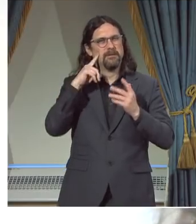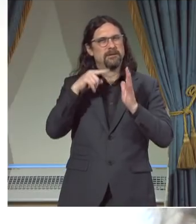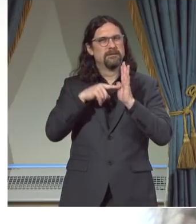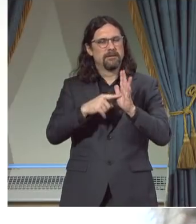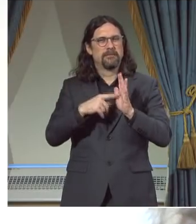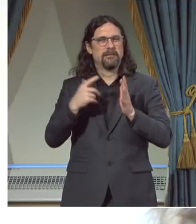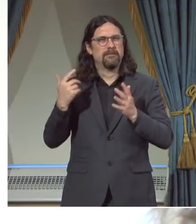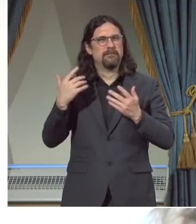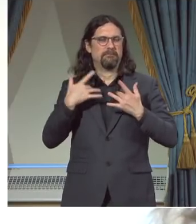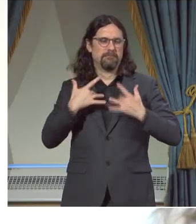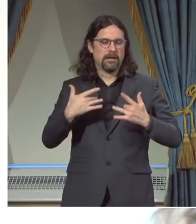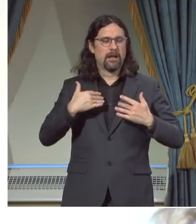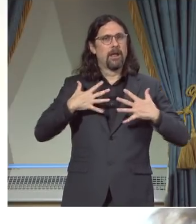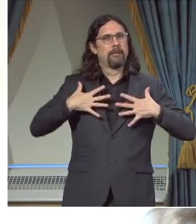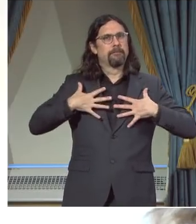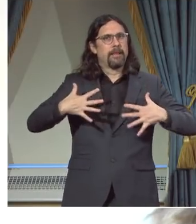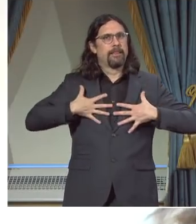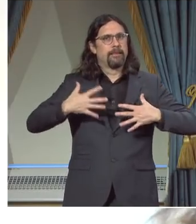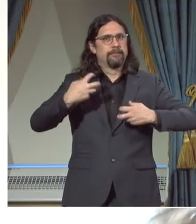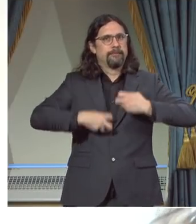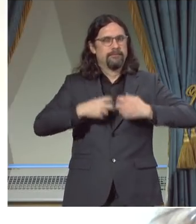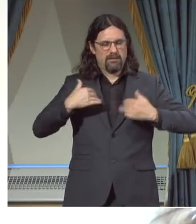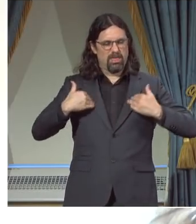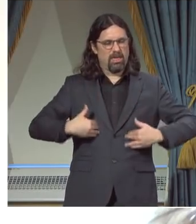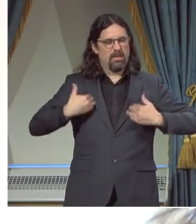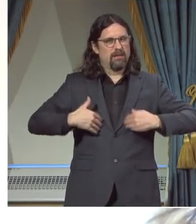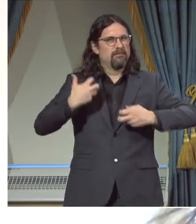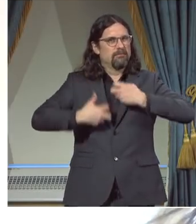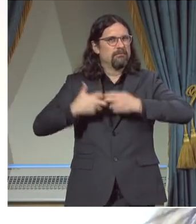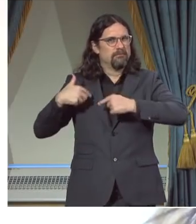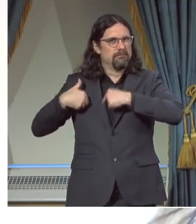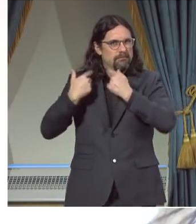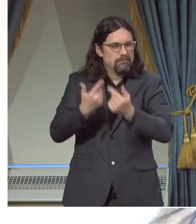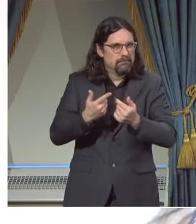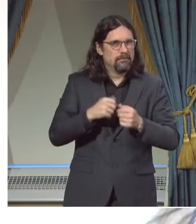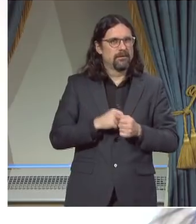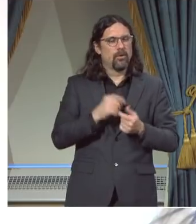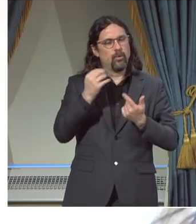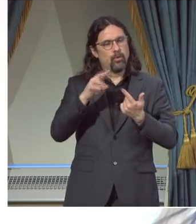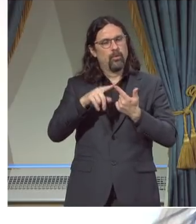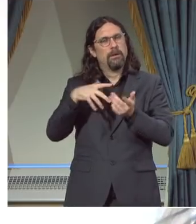DIABETES, IMMUNOCOMPROMISED , ET CETERA. WITH REGARDS TO